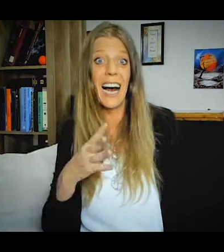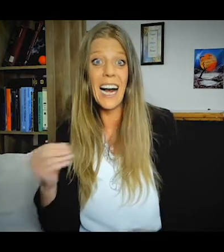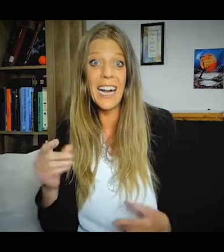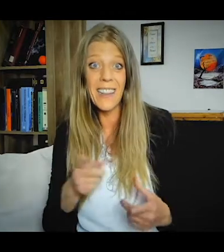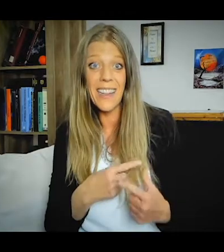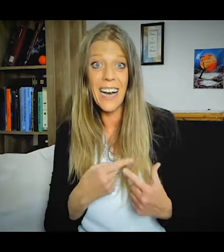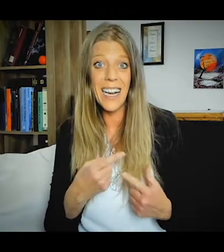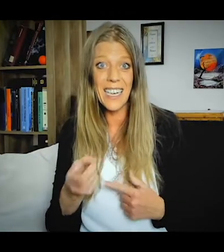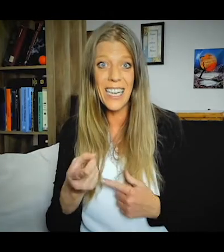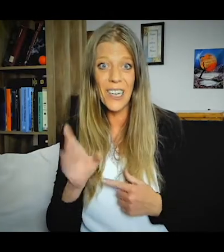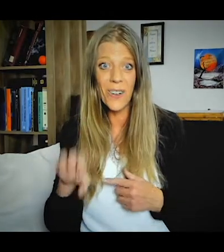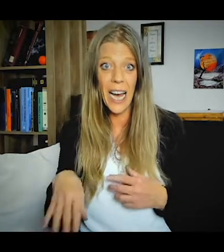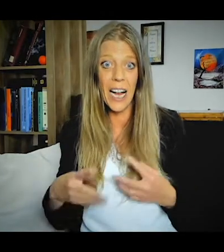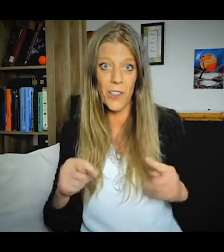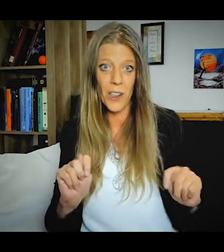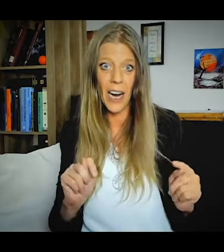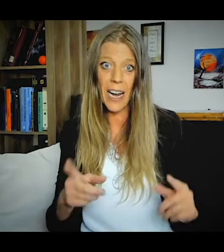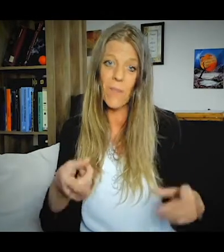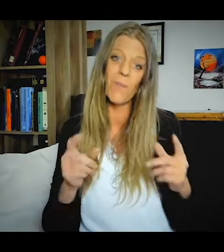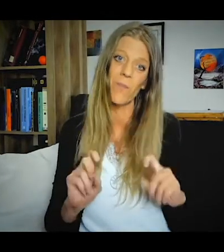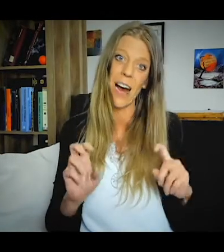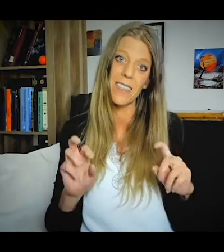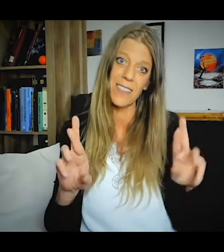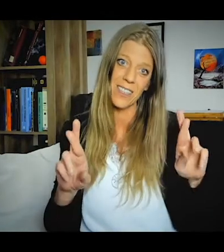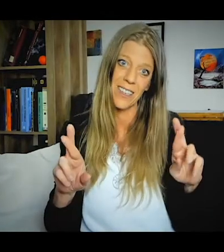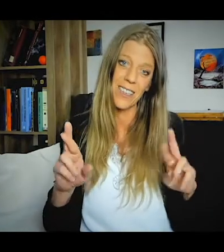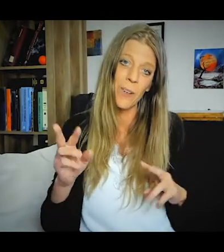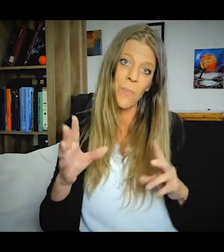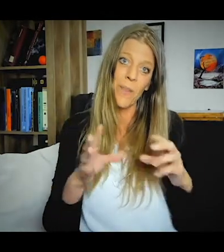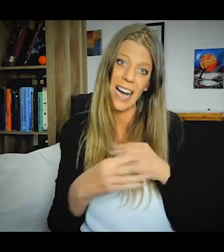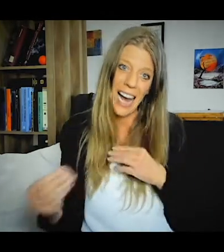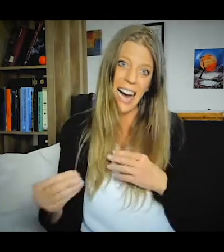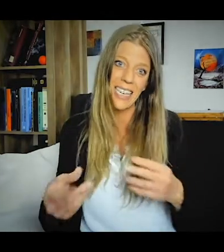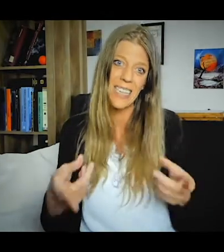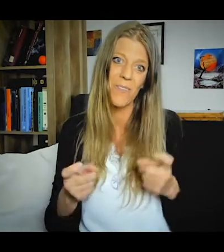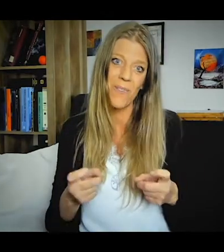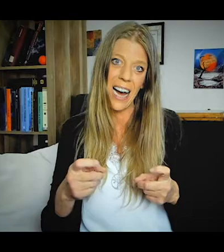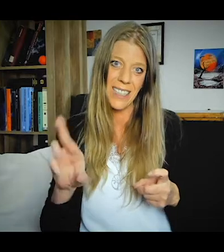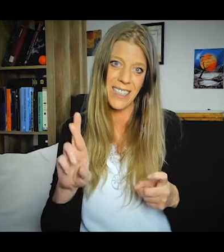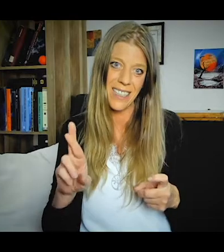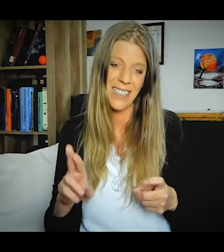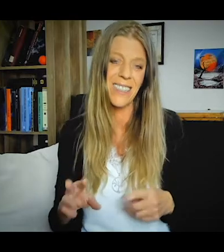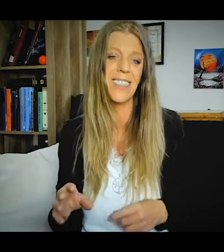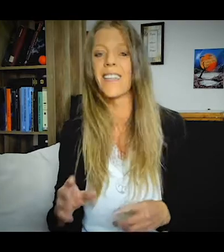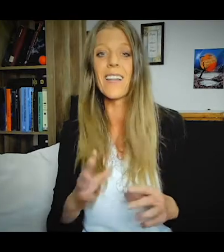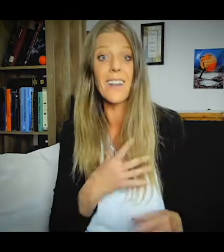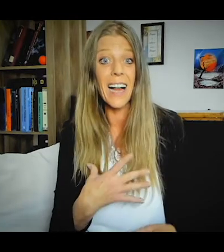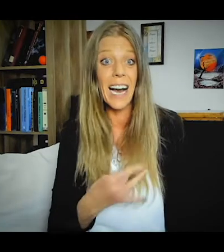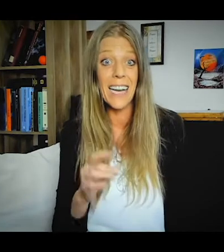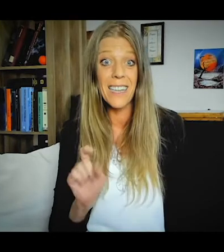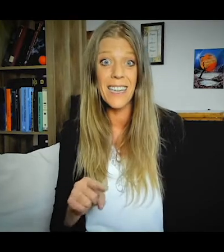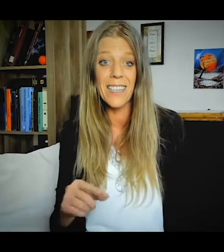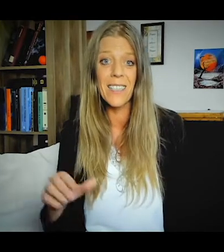And then you can try faster and faster. Like this: